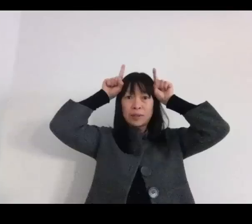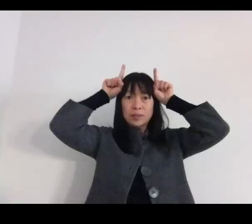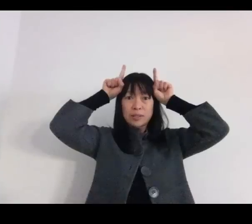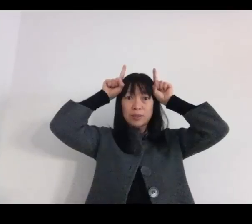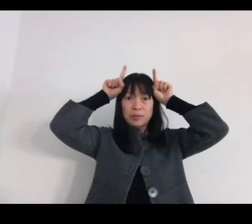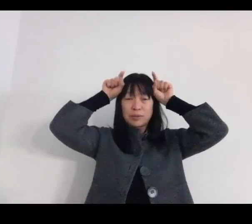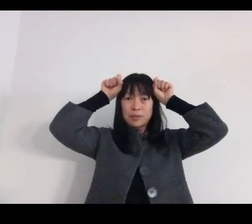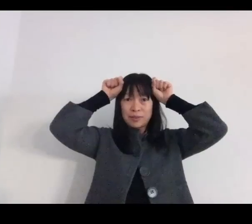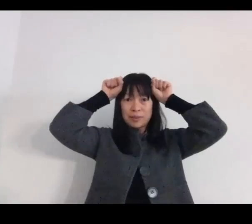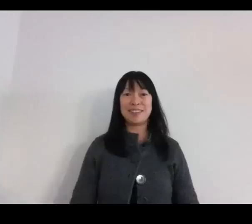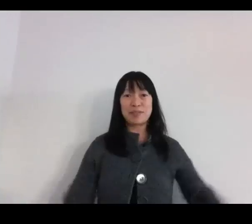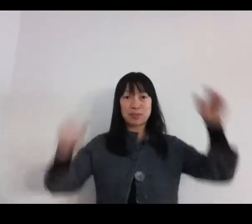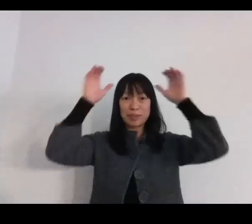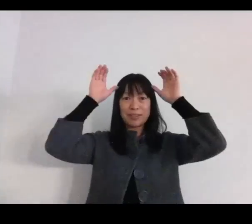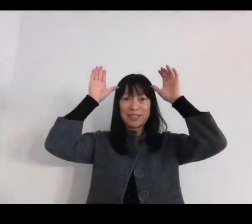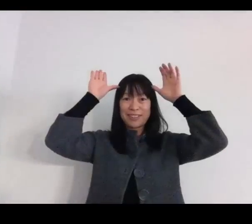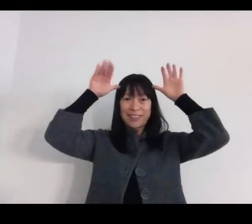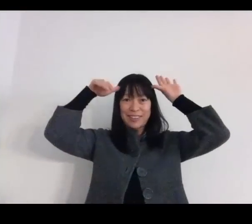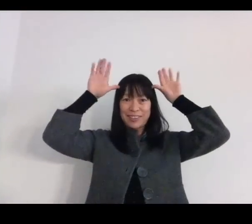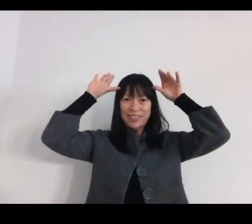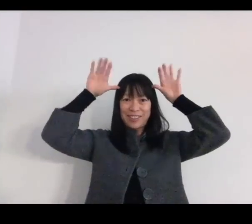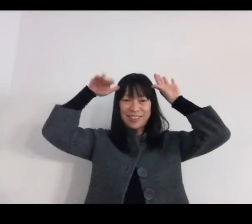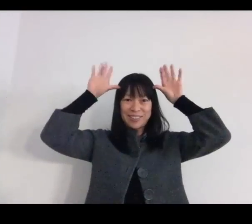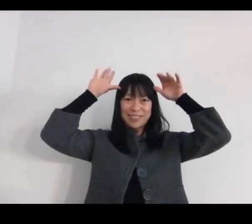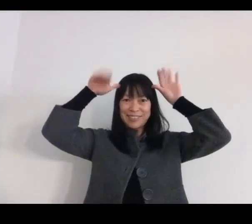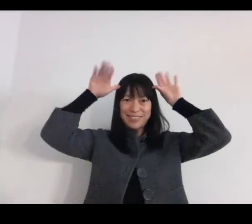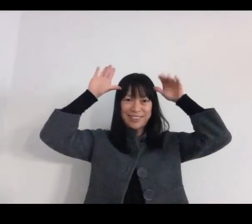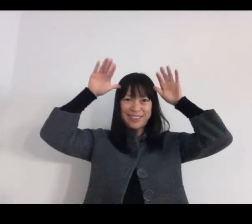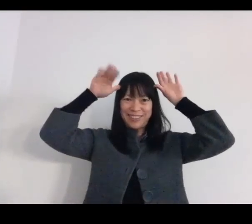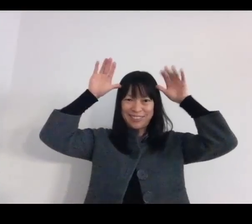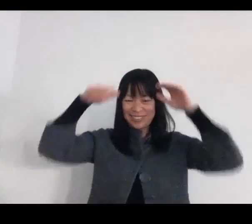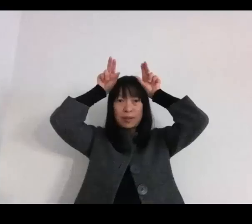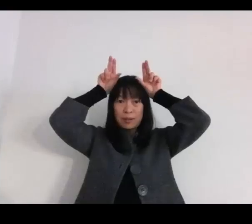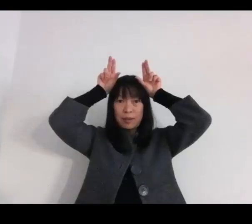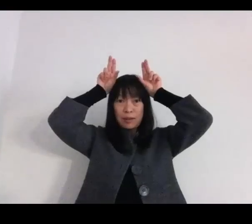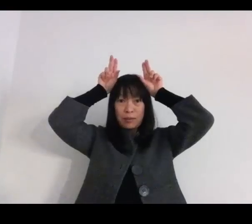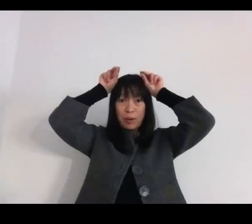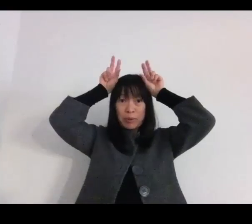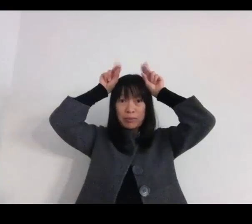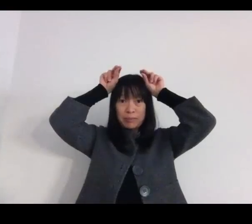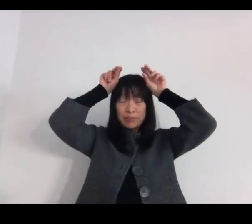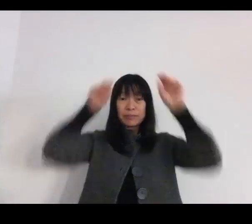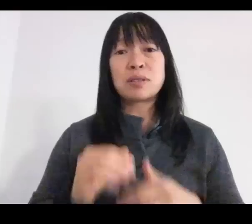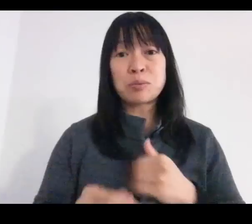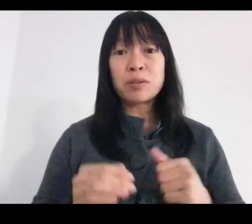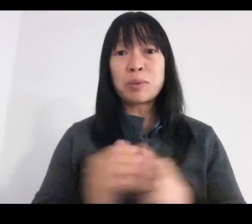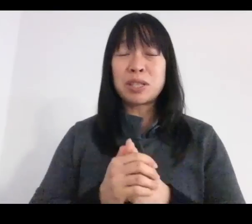SNAIL Love this one - DONKEY RABBIT Subscribe to my channel